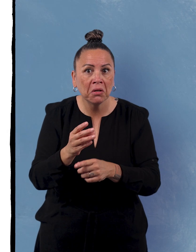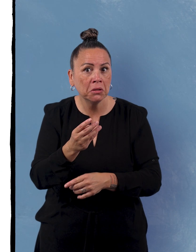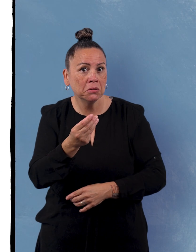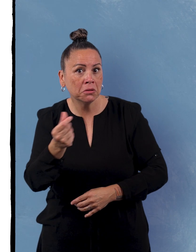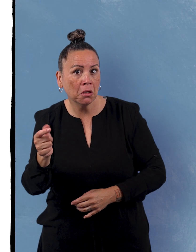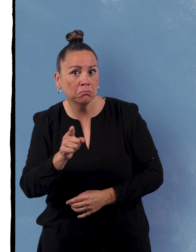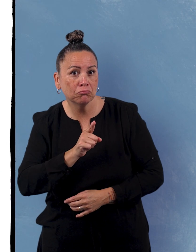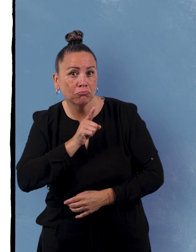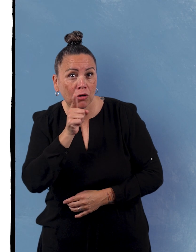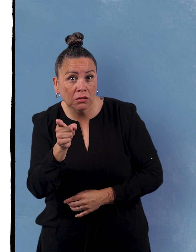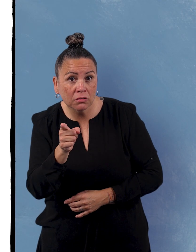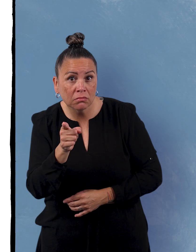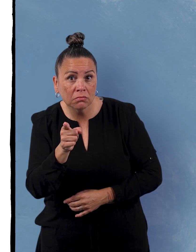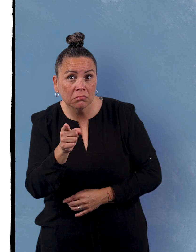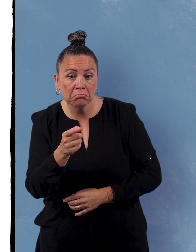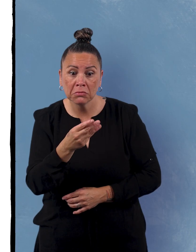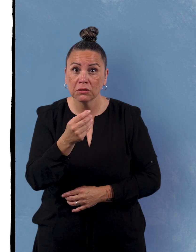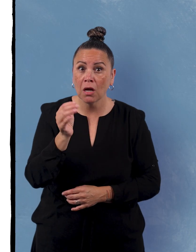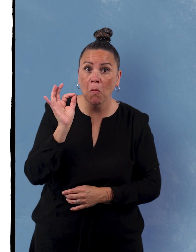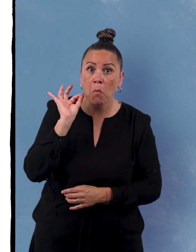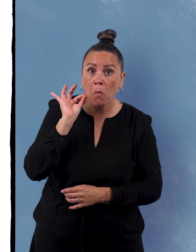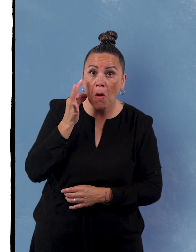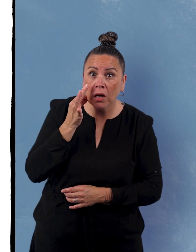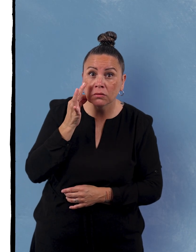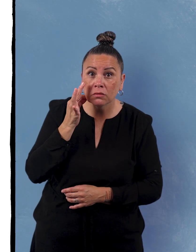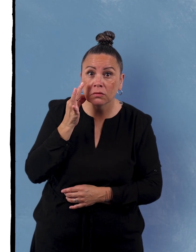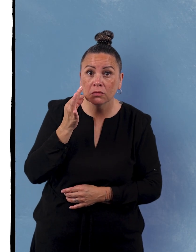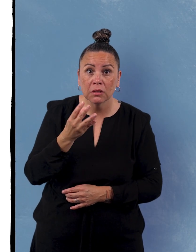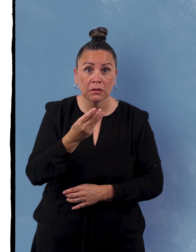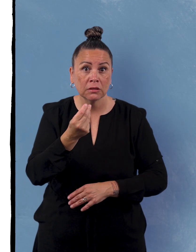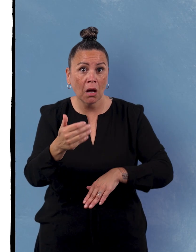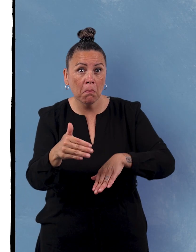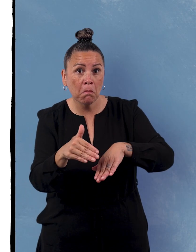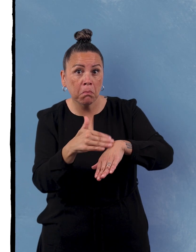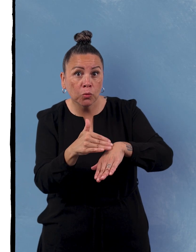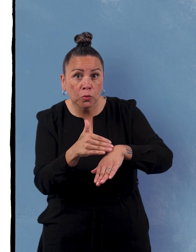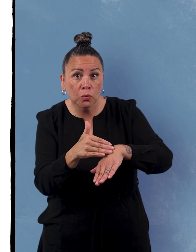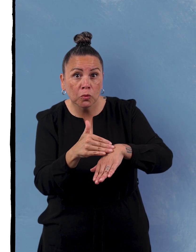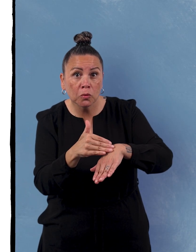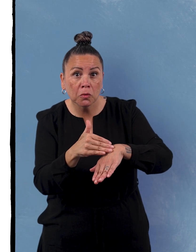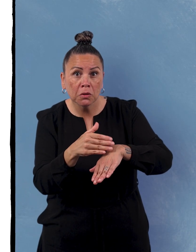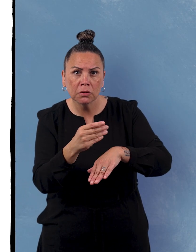Some are red, some are white, some are blue